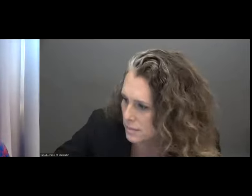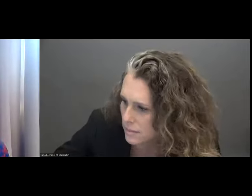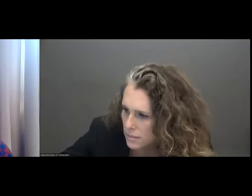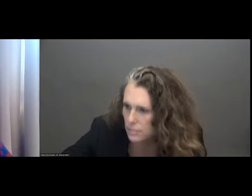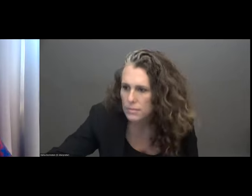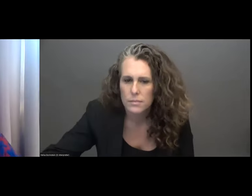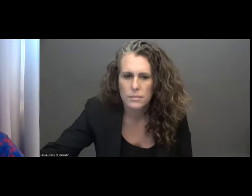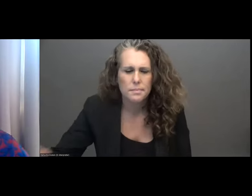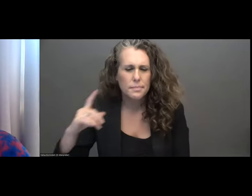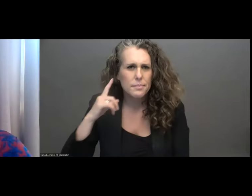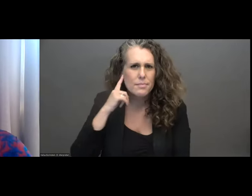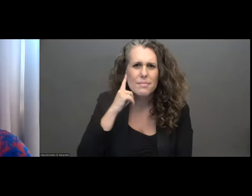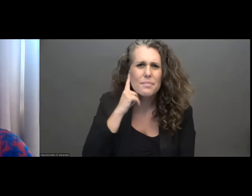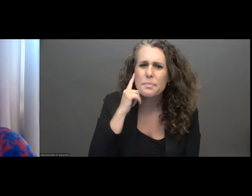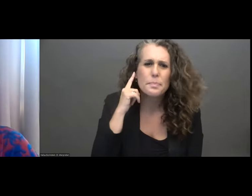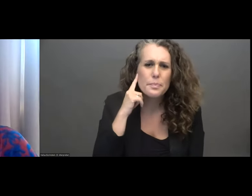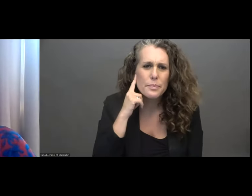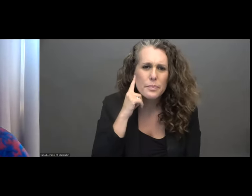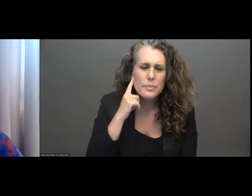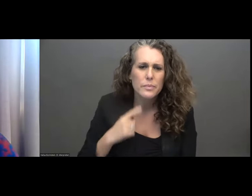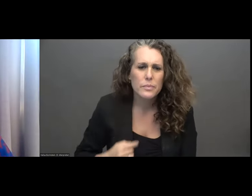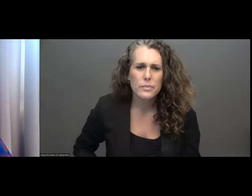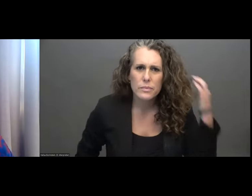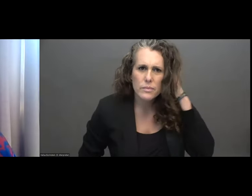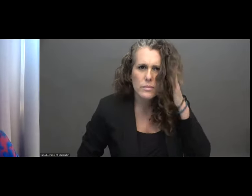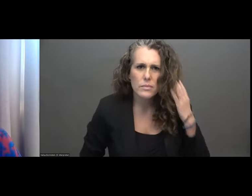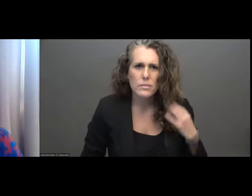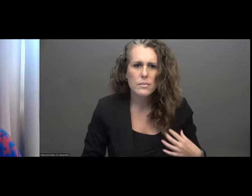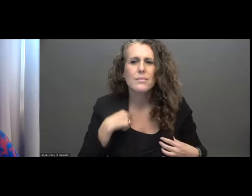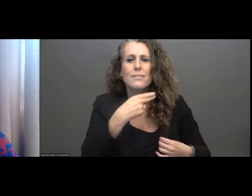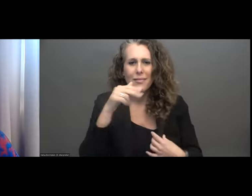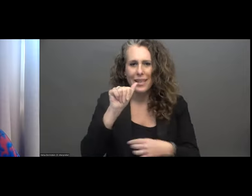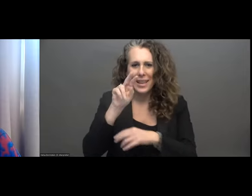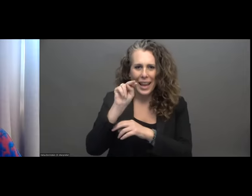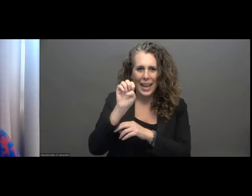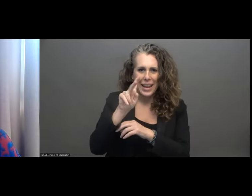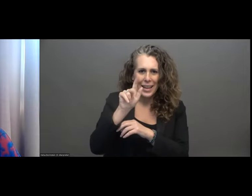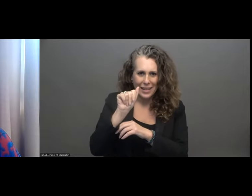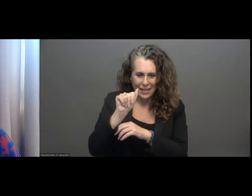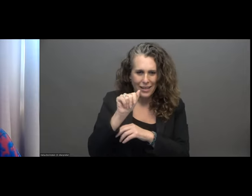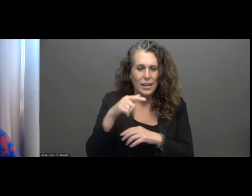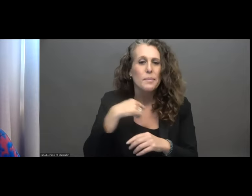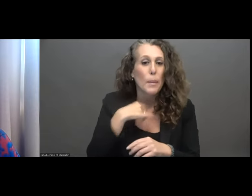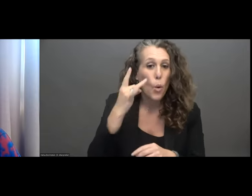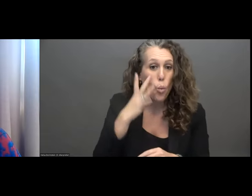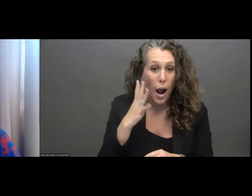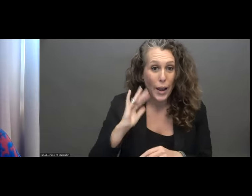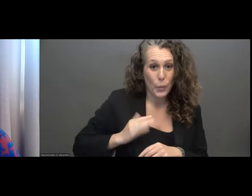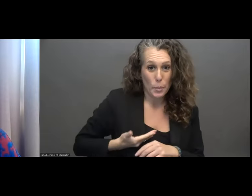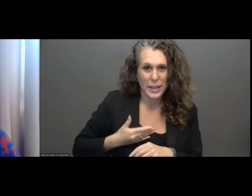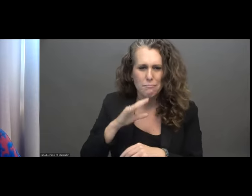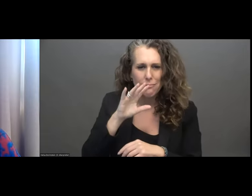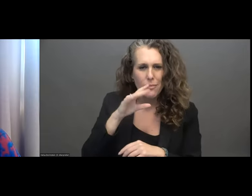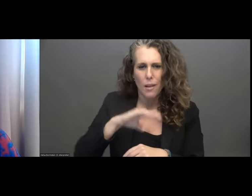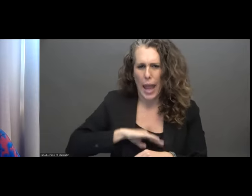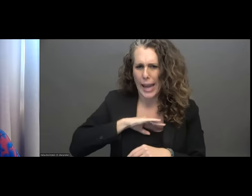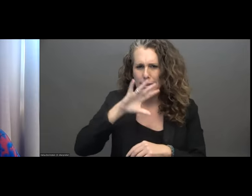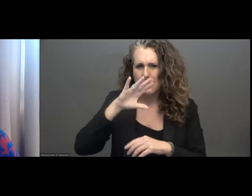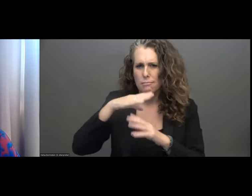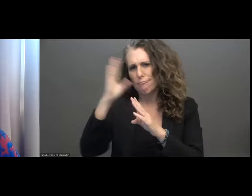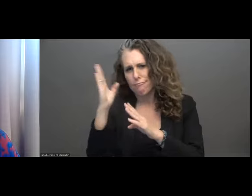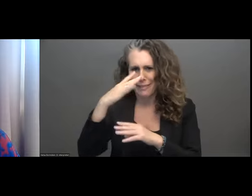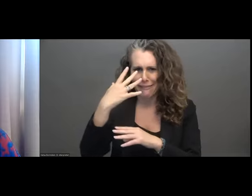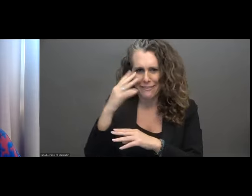15:28:30 So my name is is unrecognized. I'm a white woman 50 plus wearing glasses and